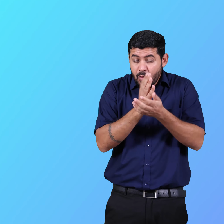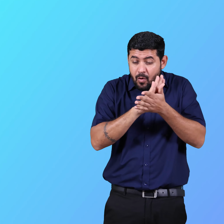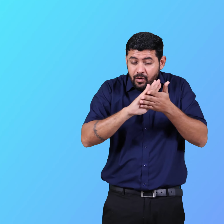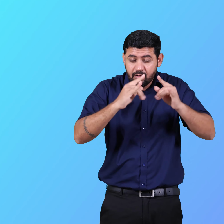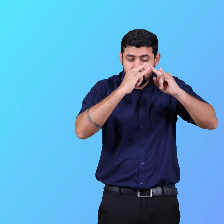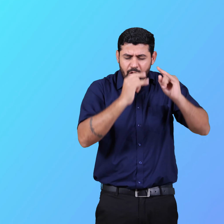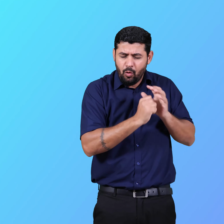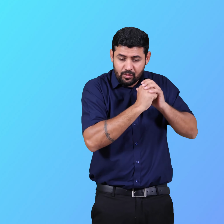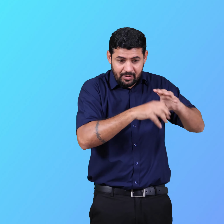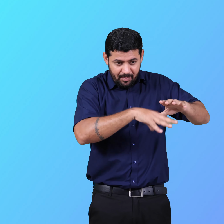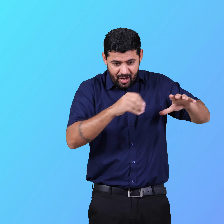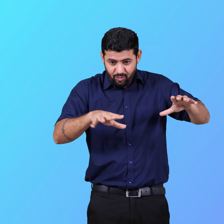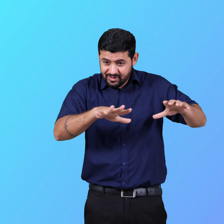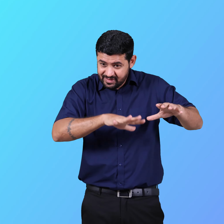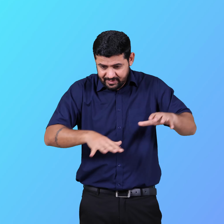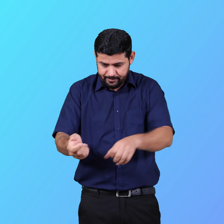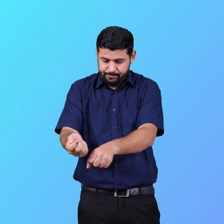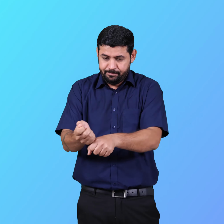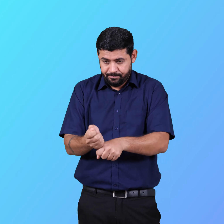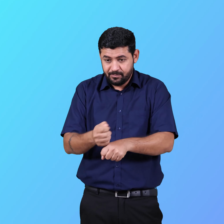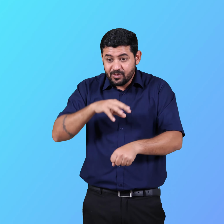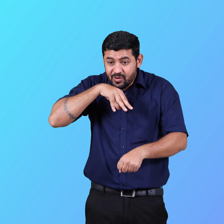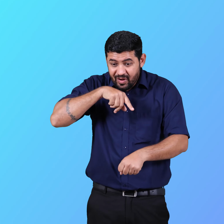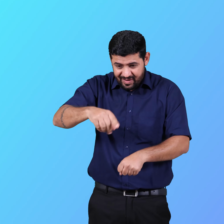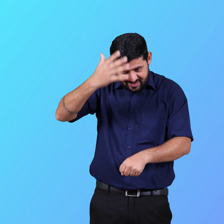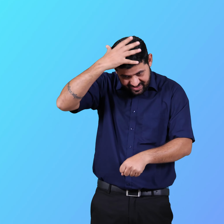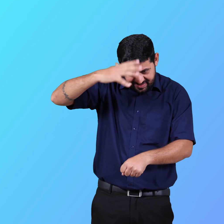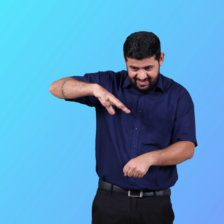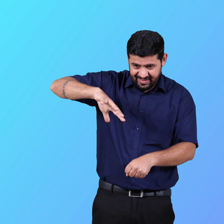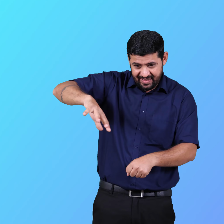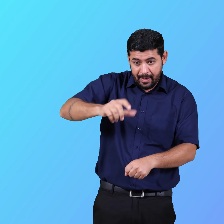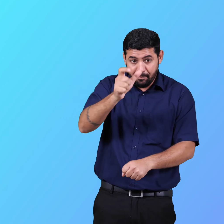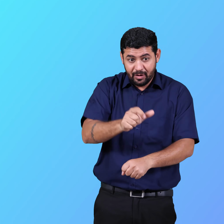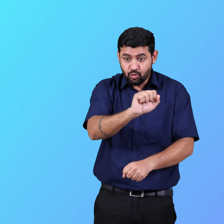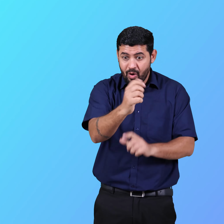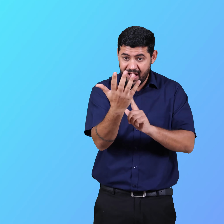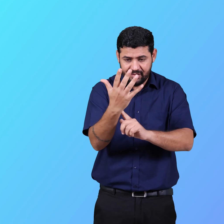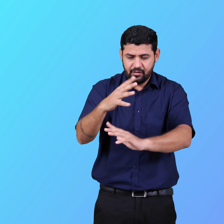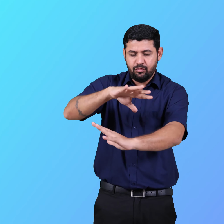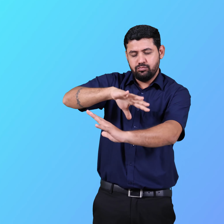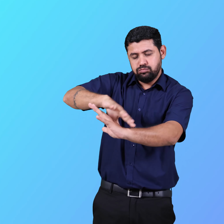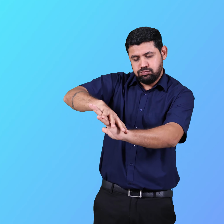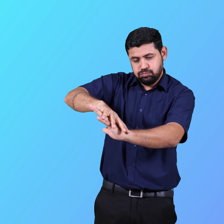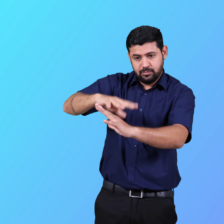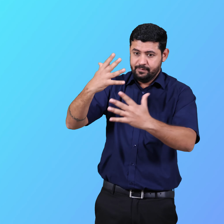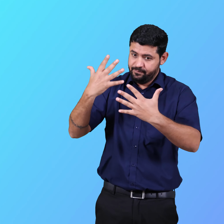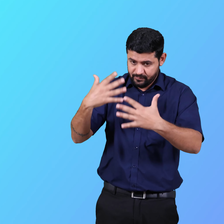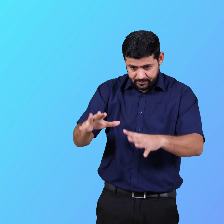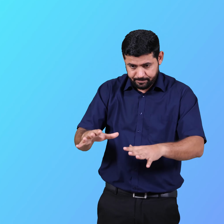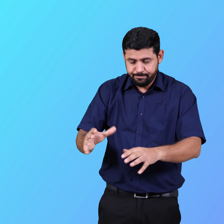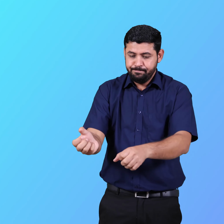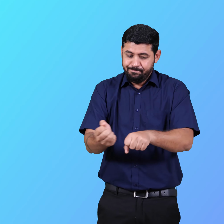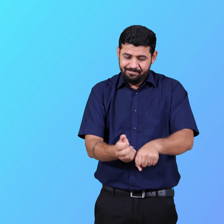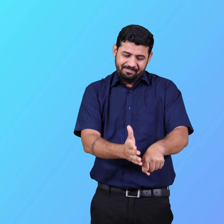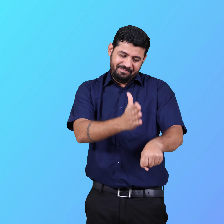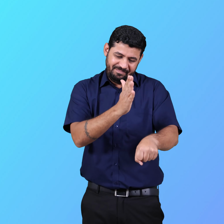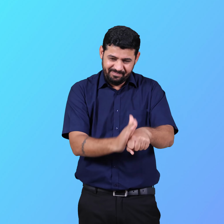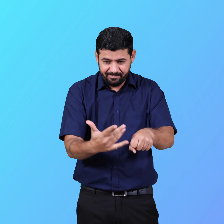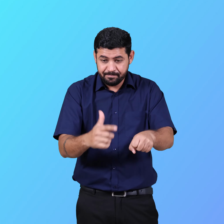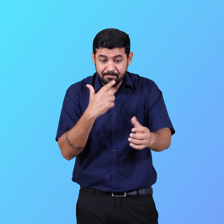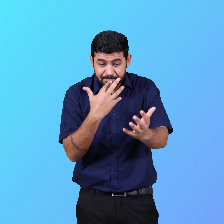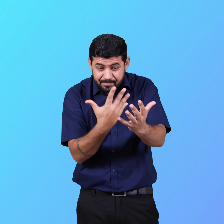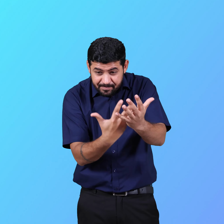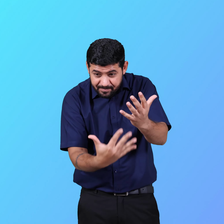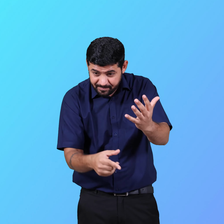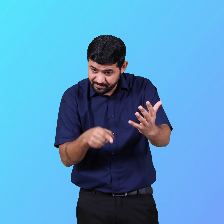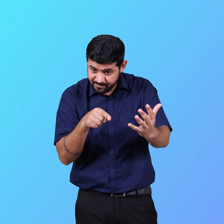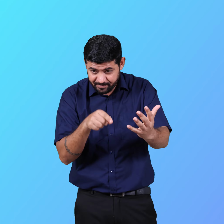You must put your hand on the animal’s head and kill it at the place for the burnt offering.